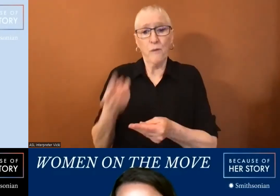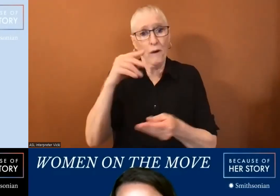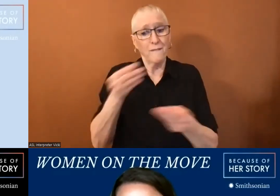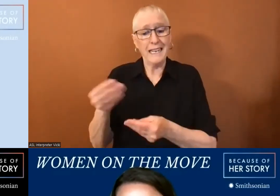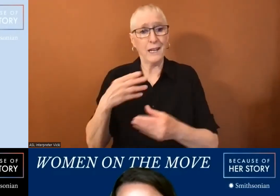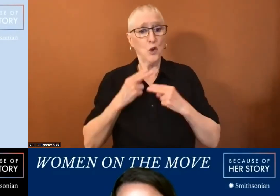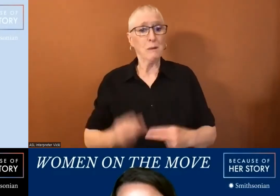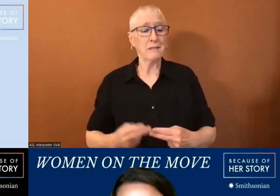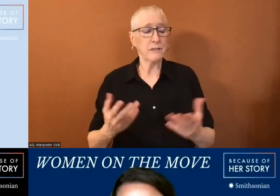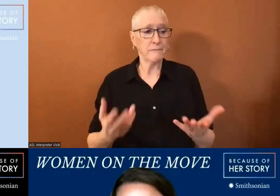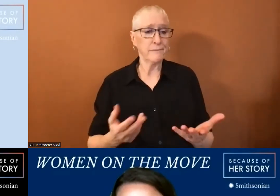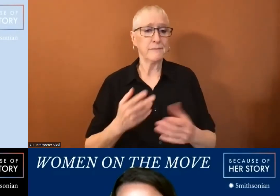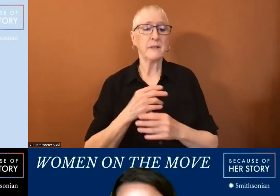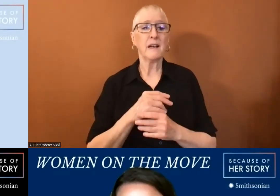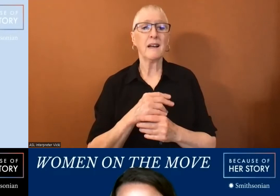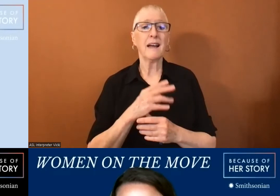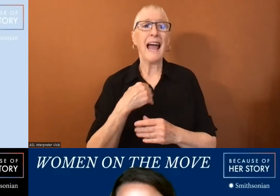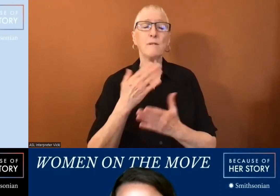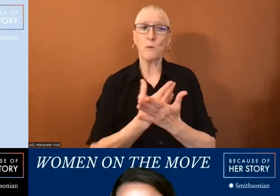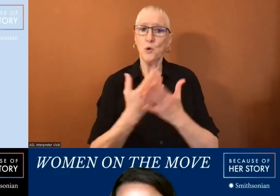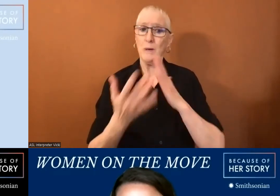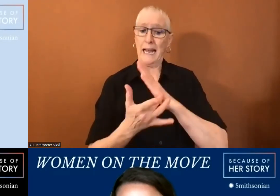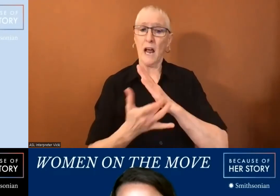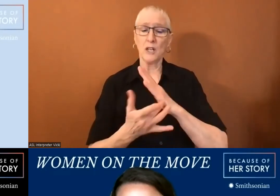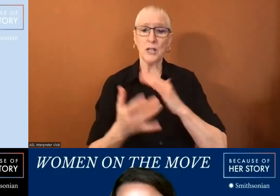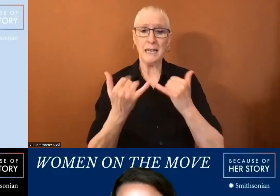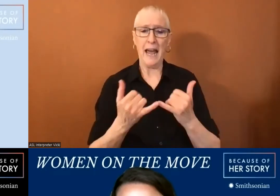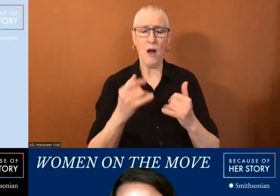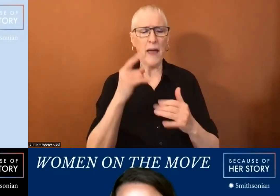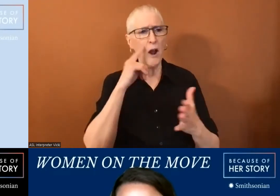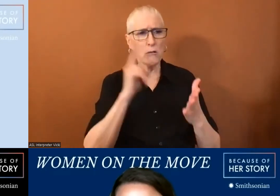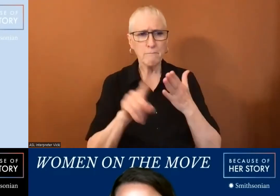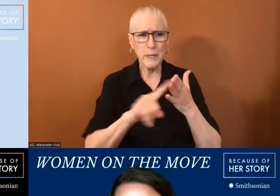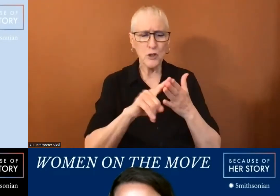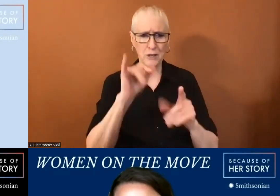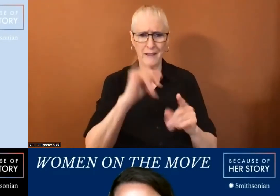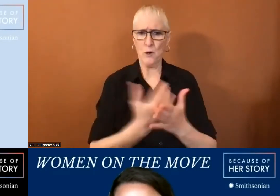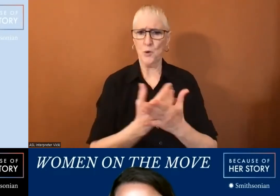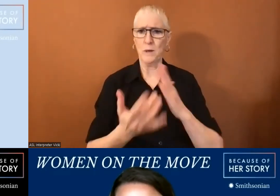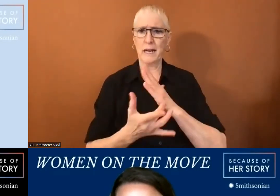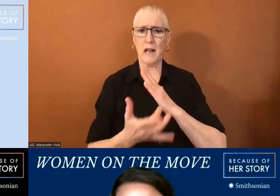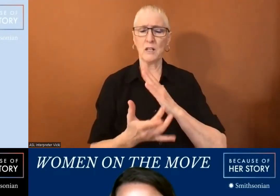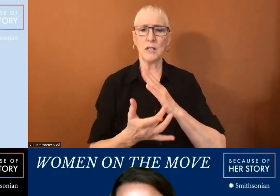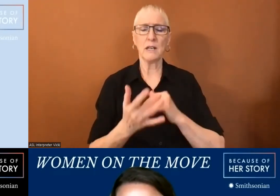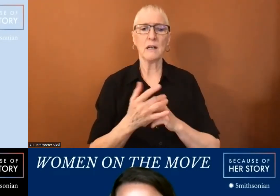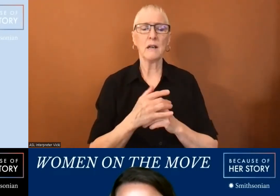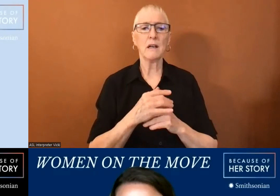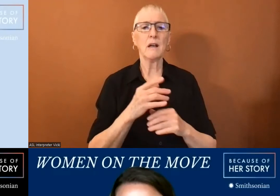Um, there's some new technology that's being explored now and um, they're going through various